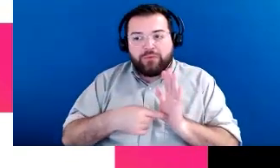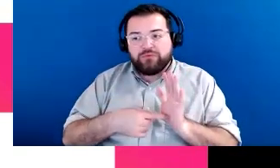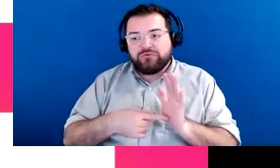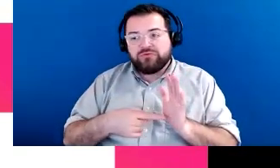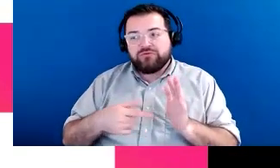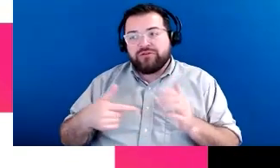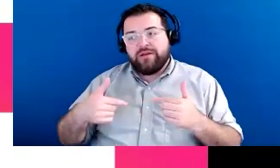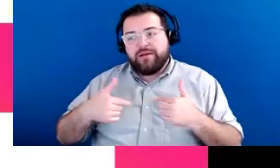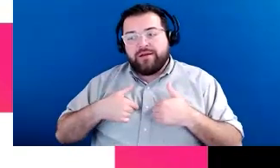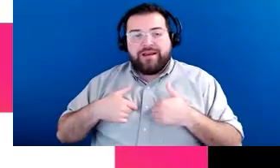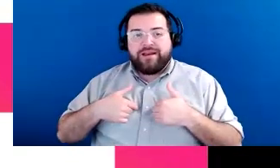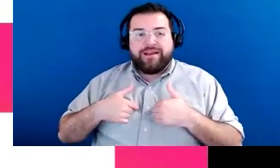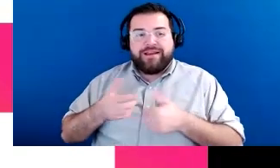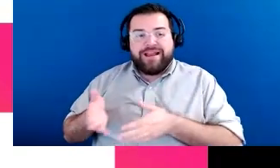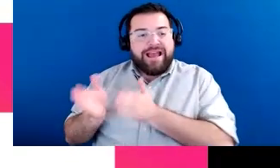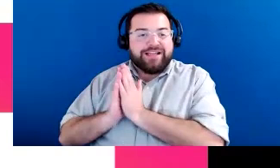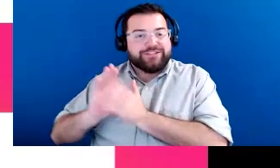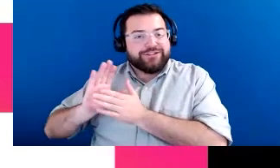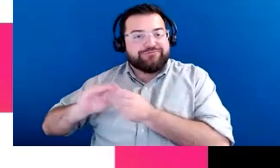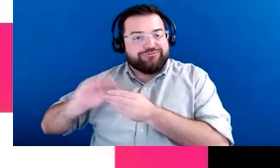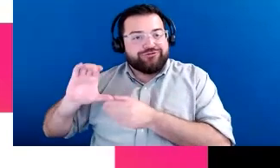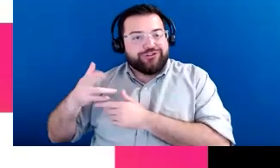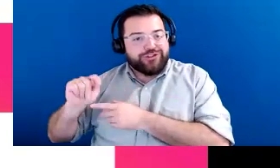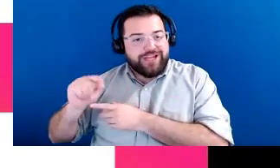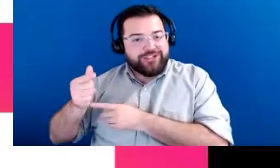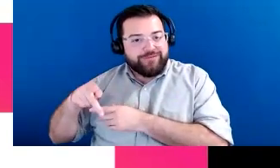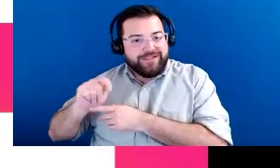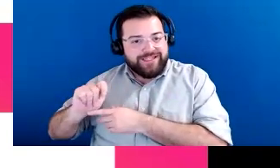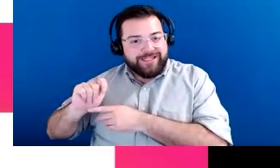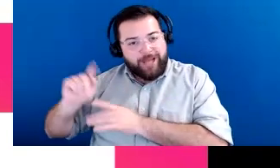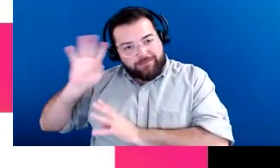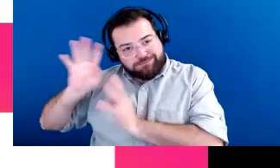had ChatGPT generate, and, you know, I